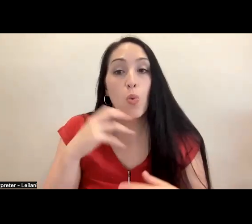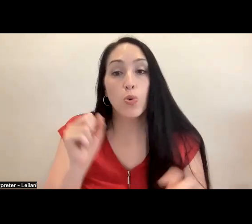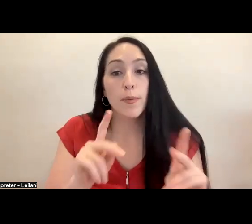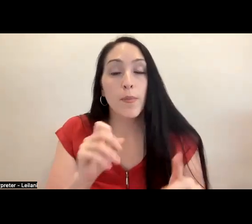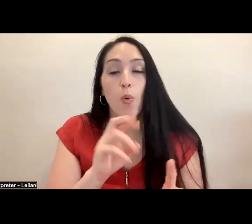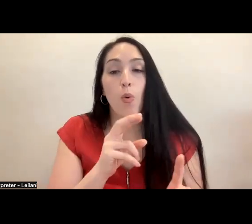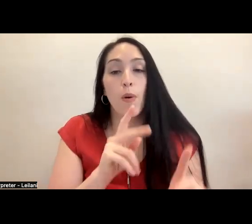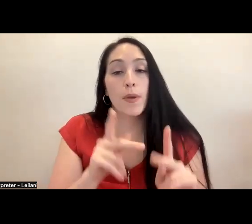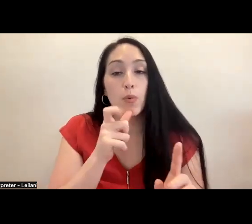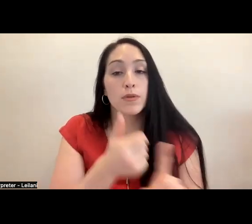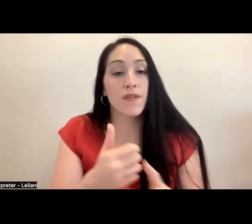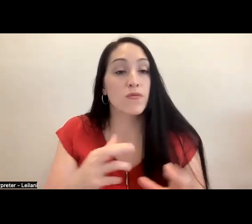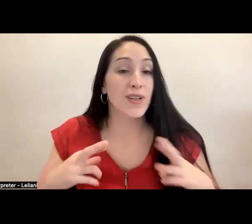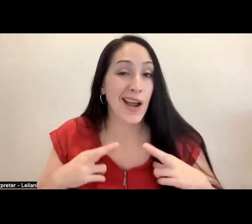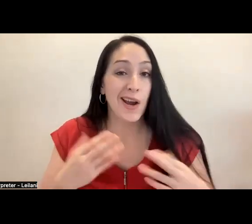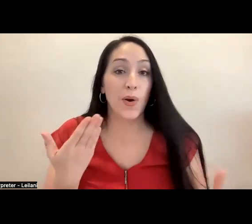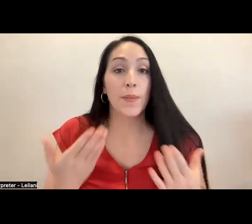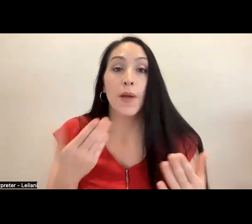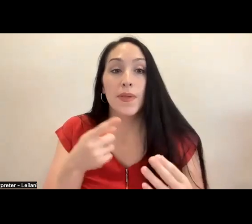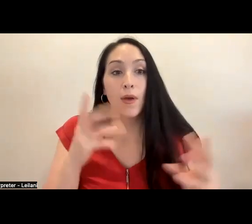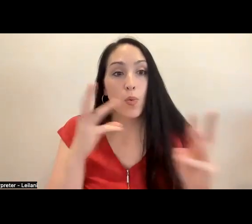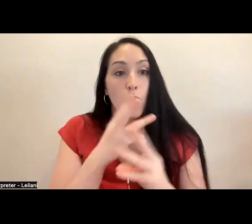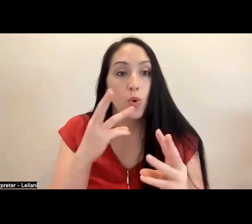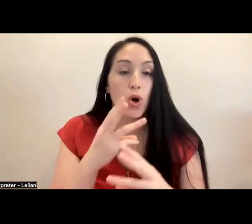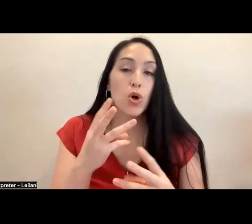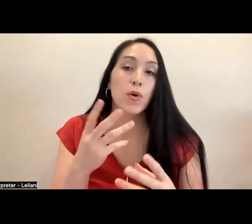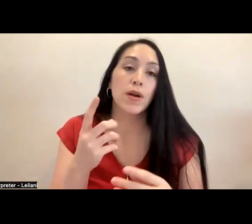their child saying, Hey, I might be passing away before my child goes.